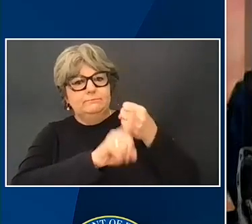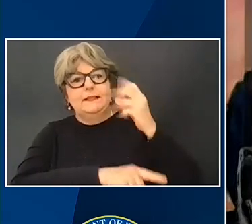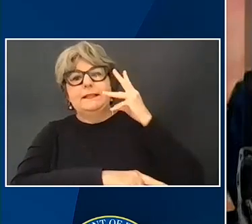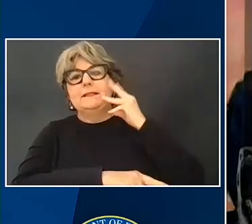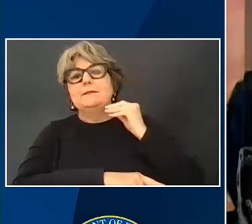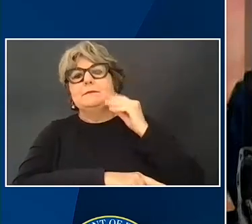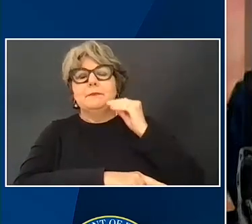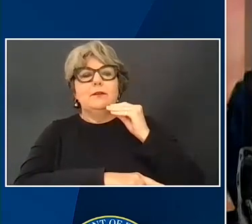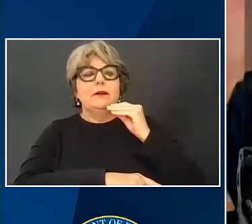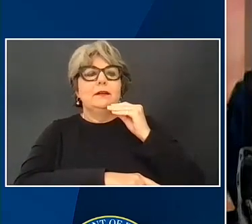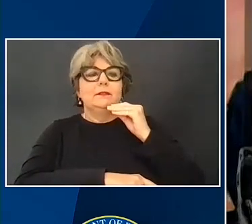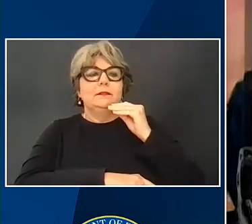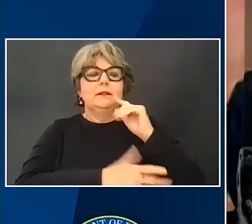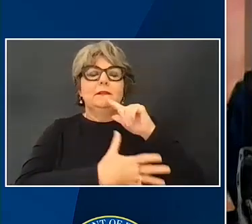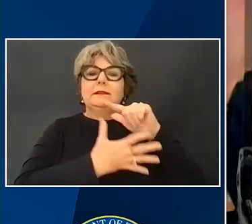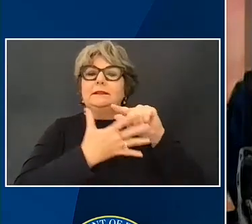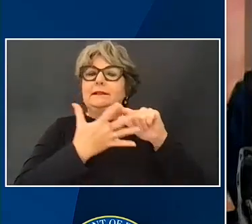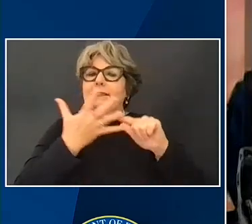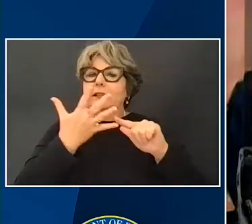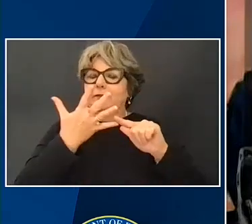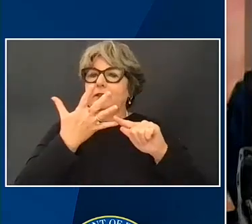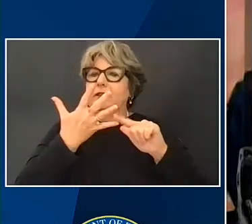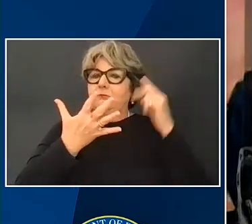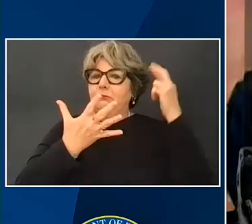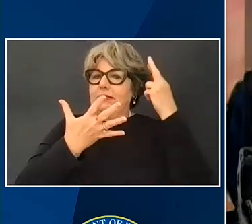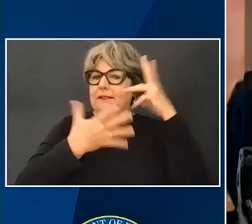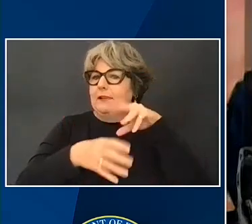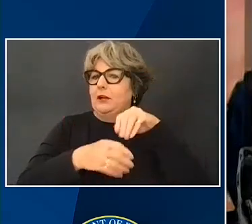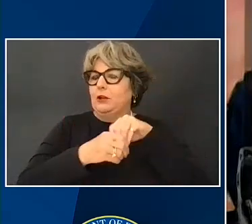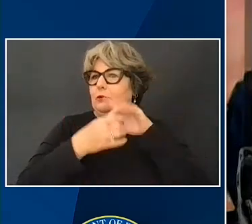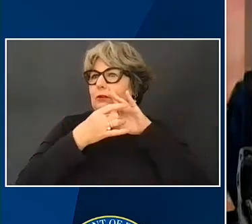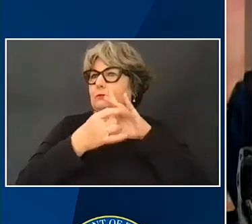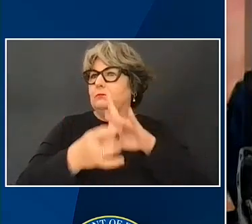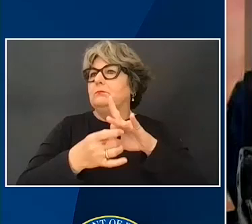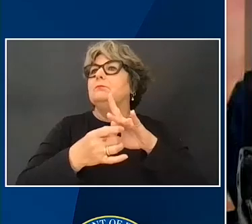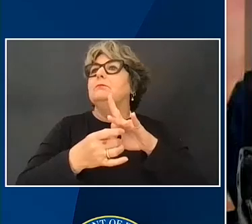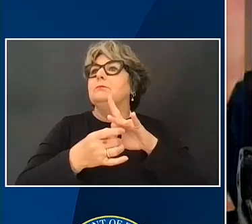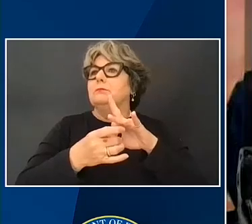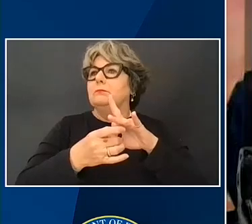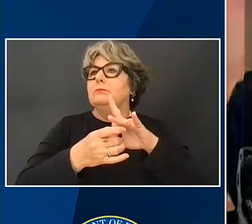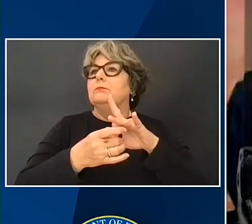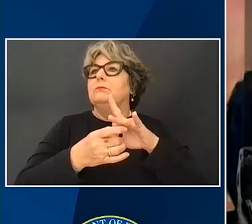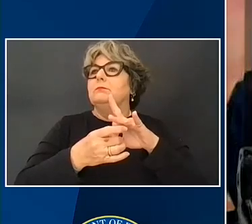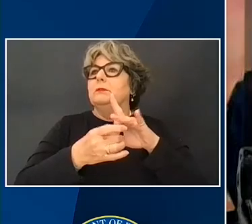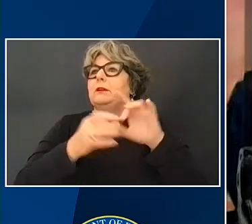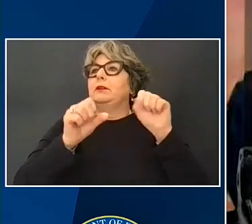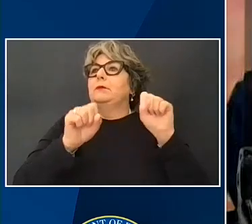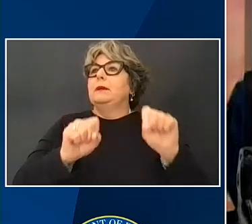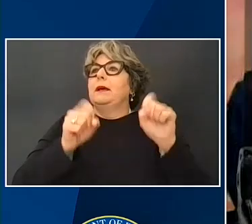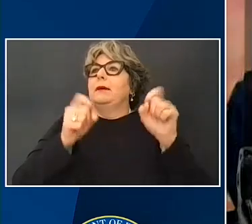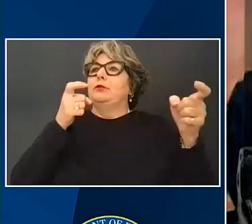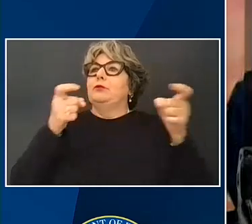several factors that are included to be able to manage toward coming back into